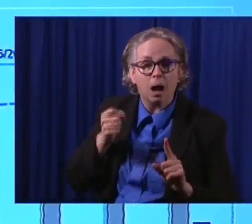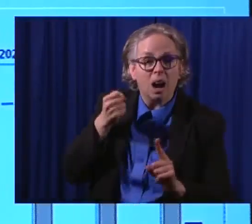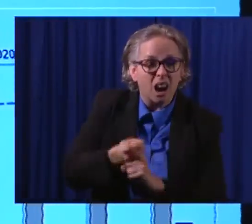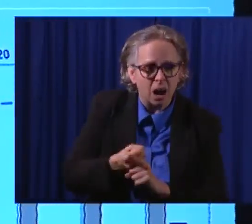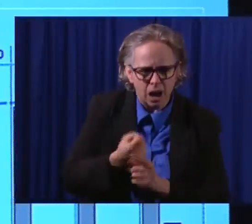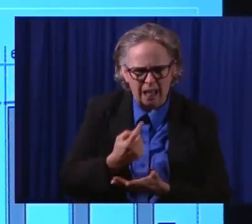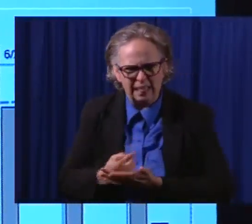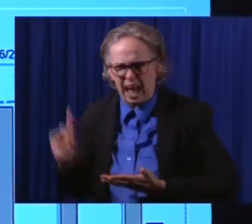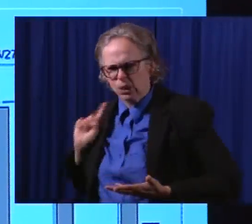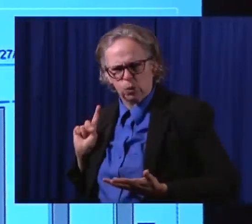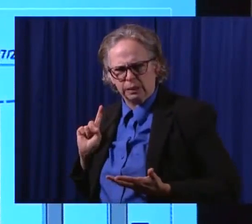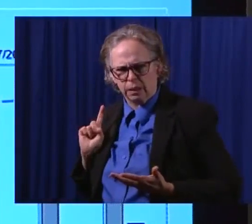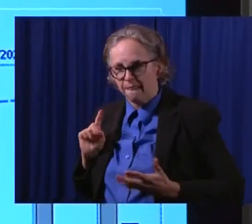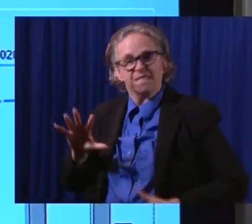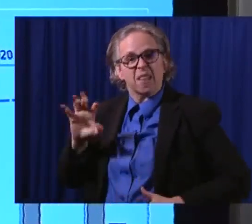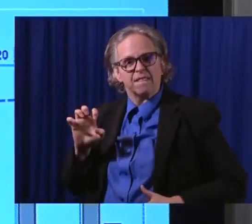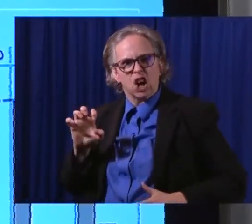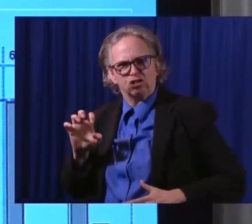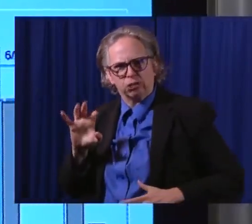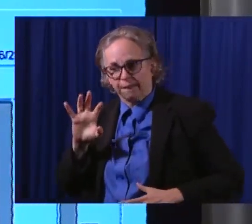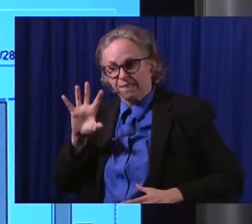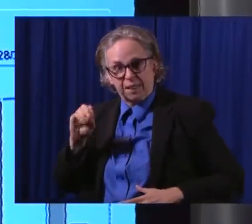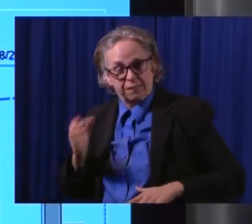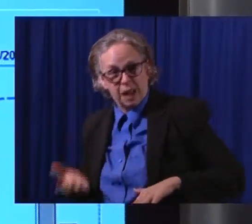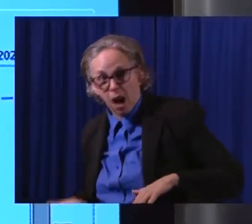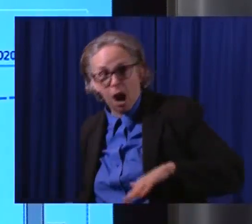AND JUST LAST WEEK THAT WE HAD